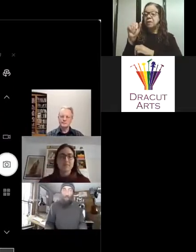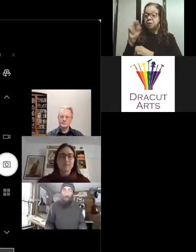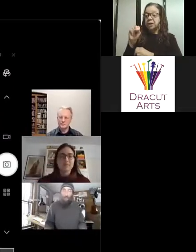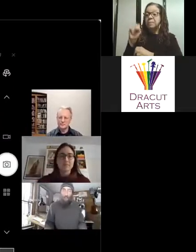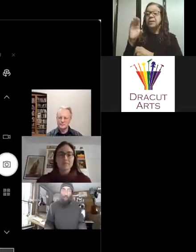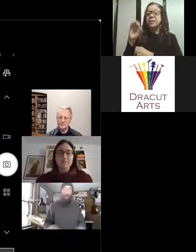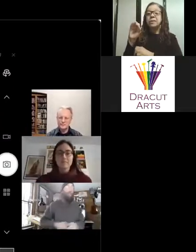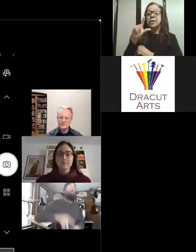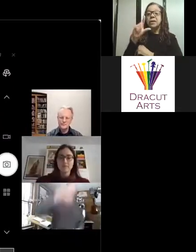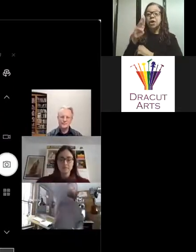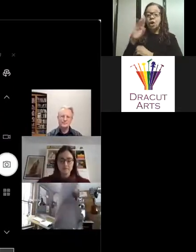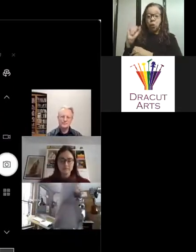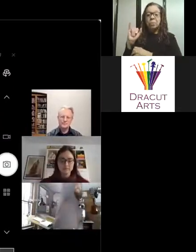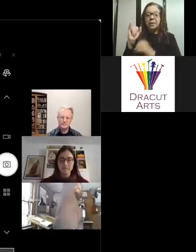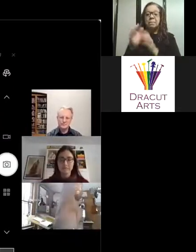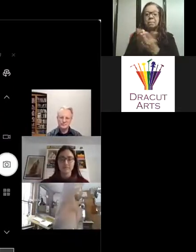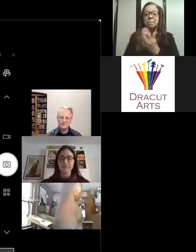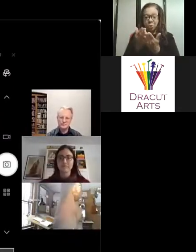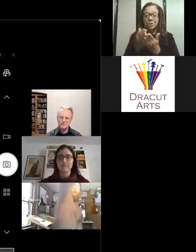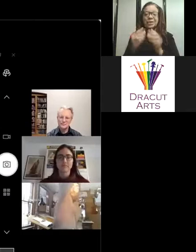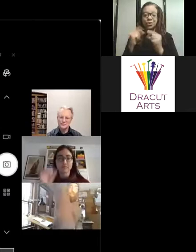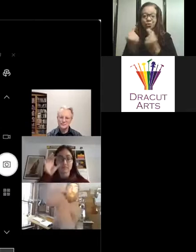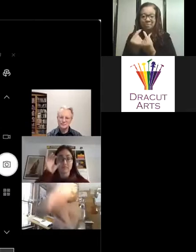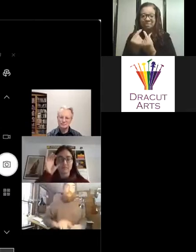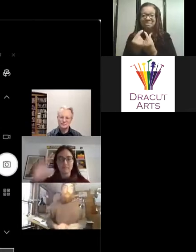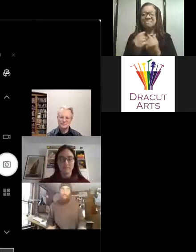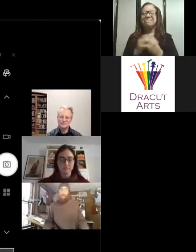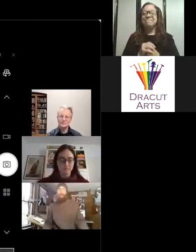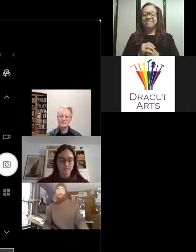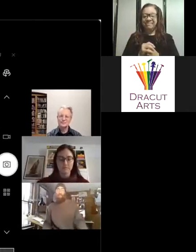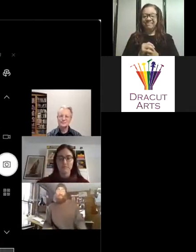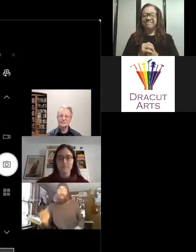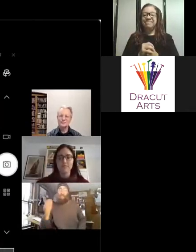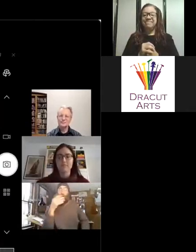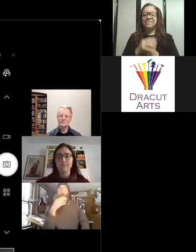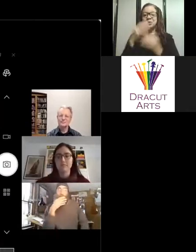we can talk about that. All right, so, um,